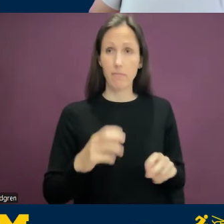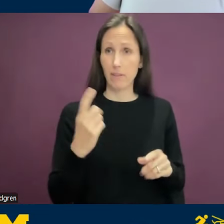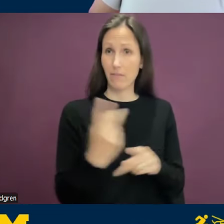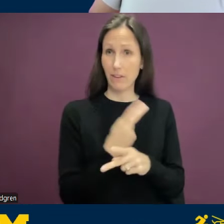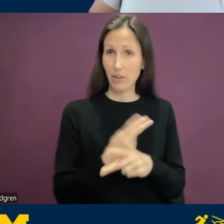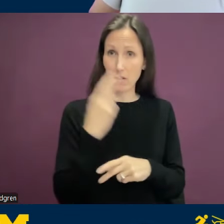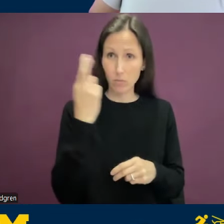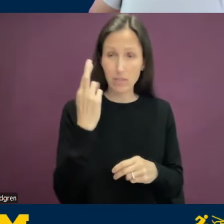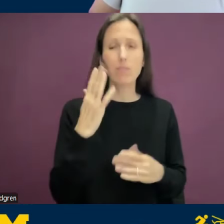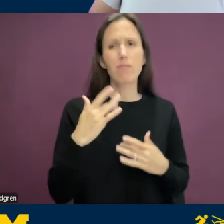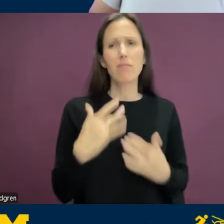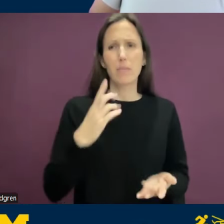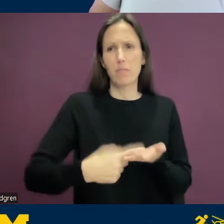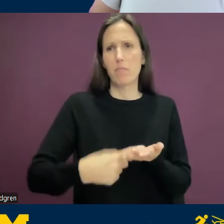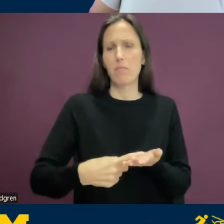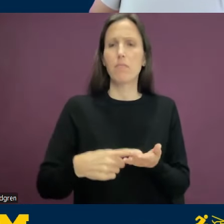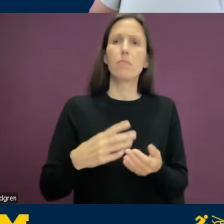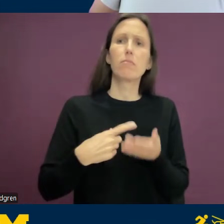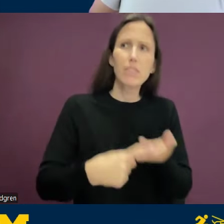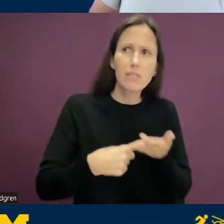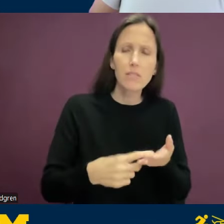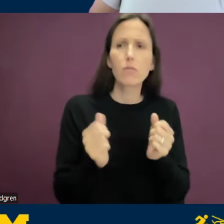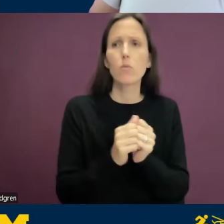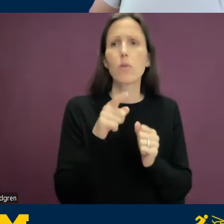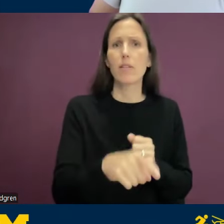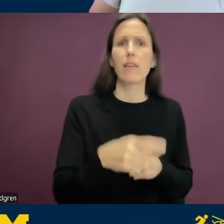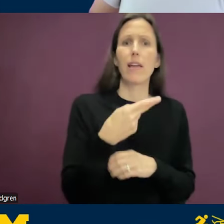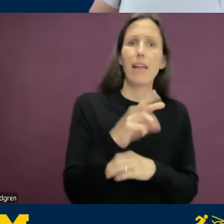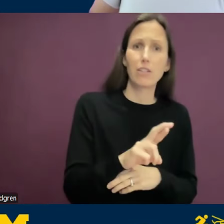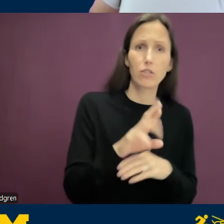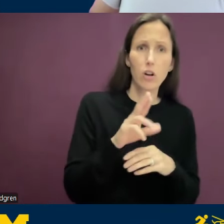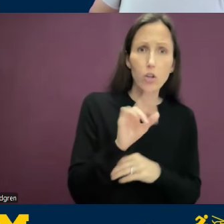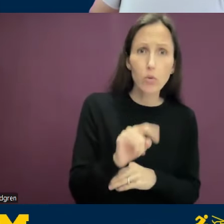with the employees unit, HR representatives, and possibly other stakeholders as well.